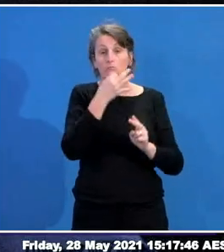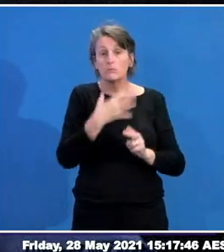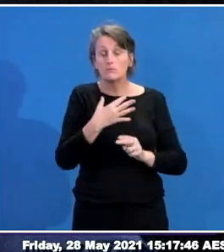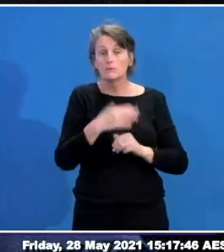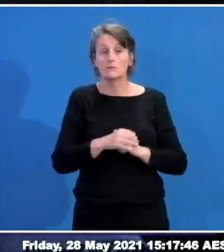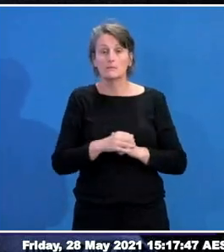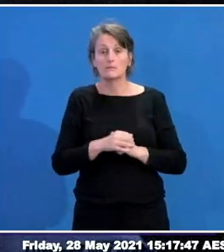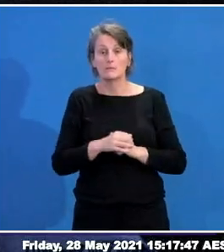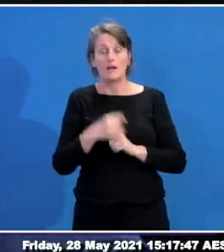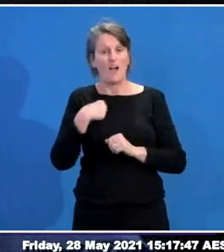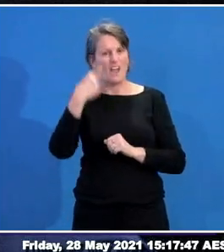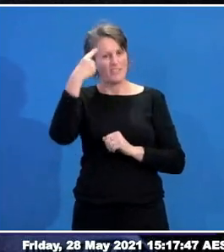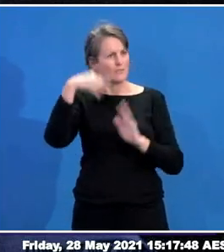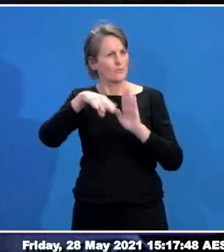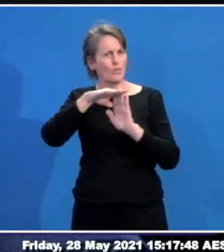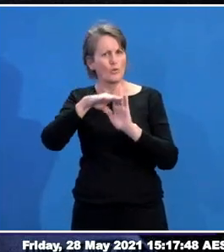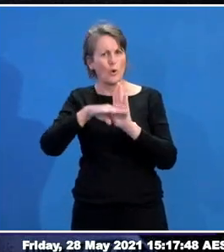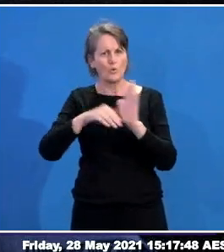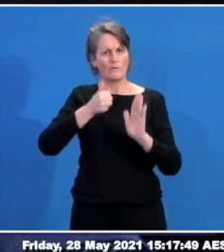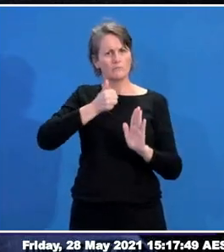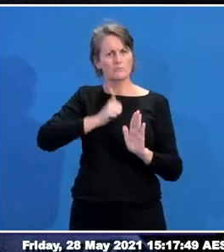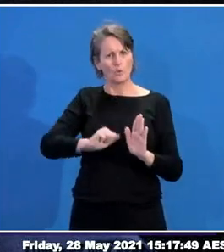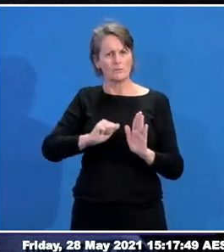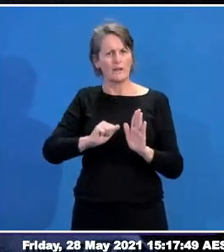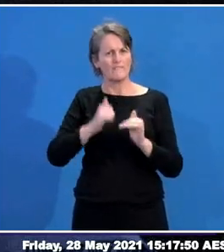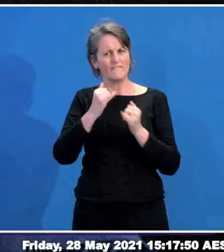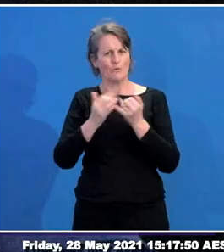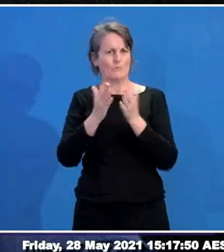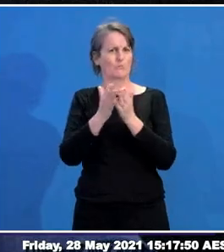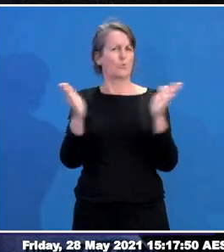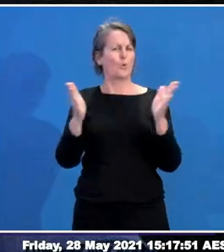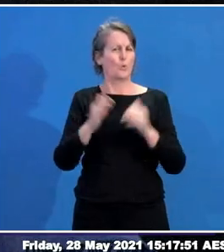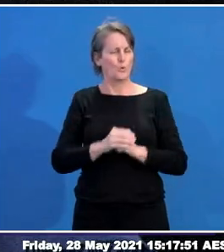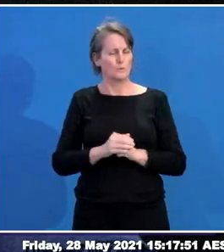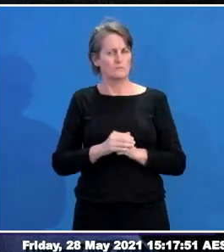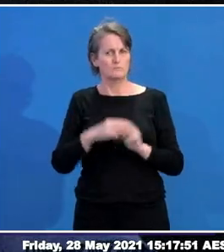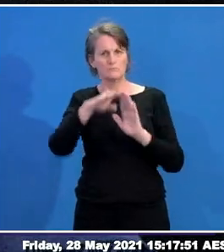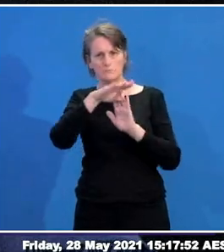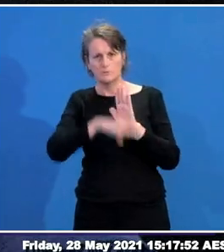out in inadequately broad terms, and registered providers are subject to